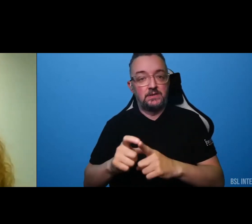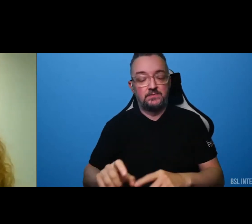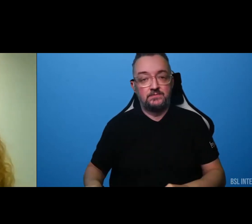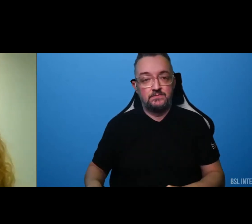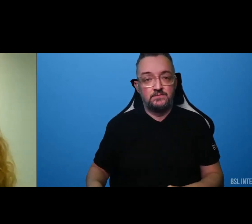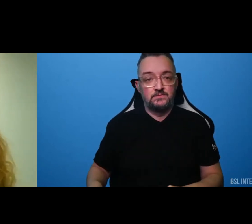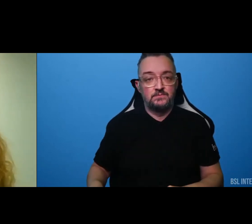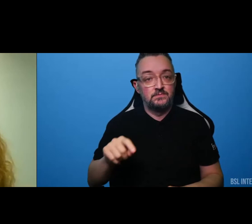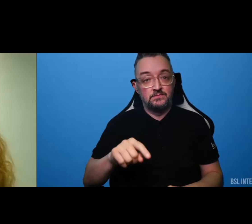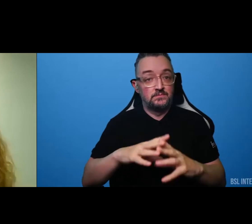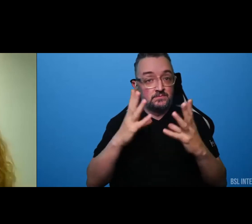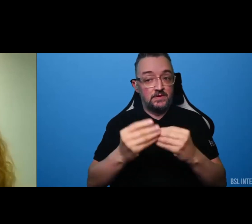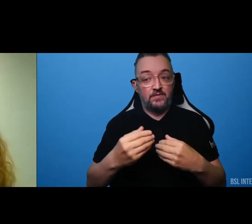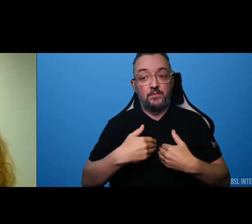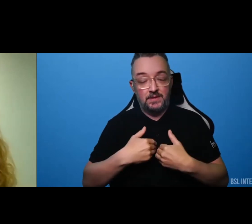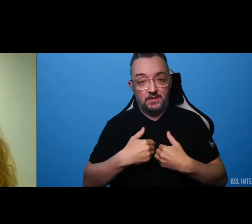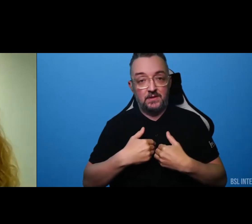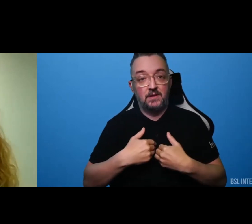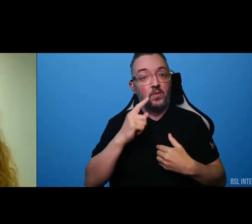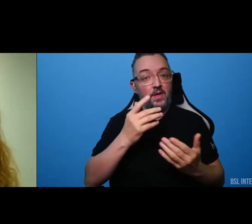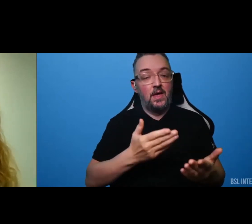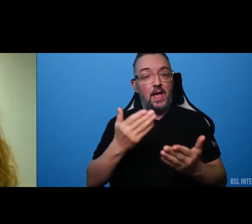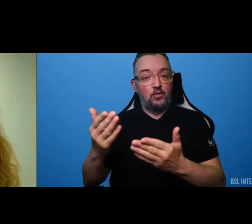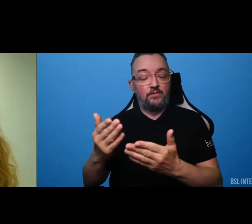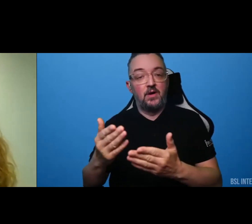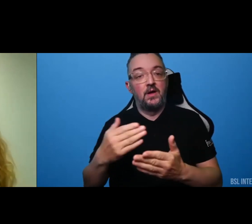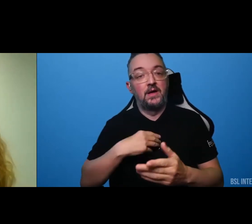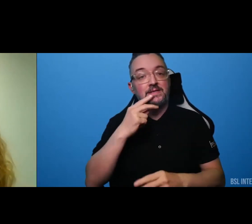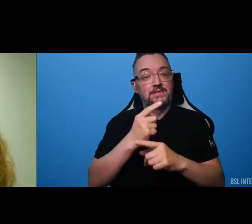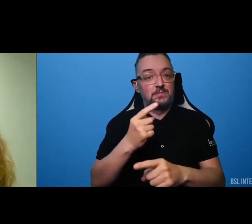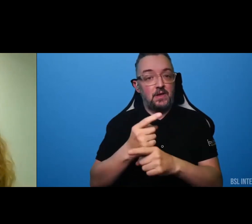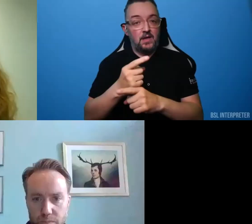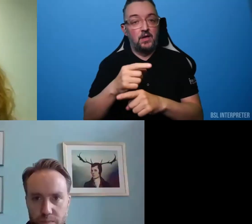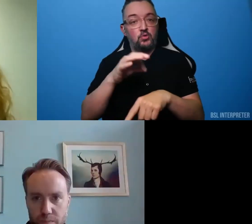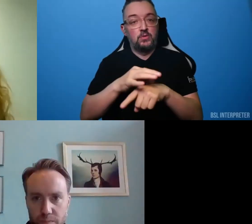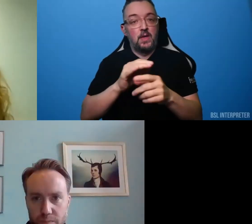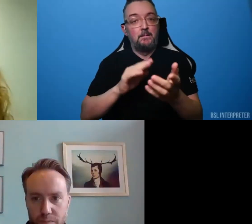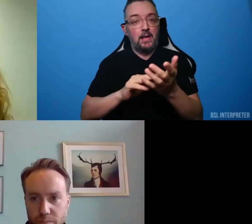So that's all for me. I'm going to hand over now to our speaker Dr. Michael Morris.